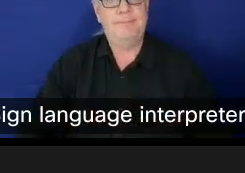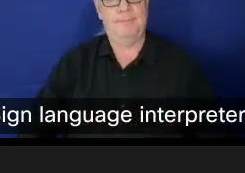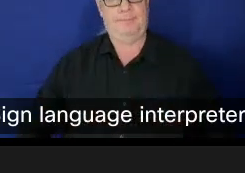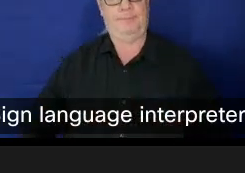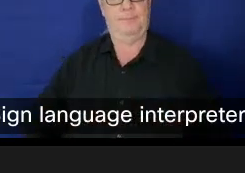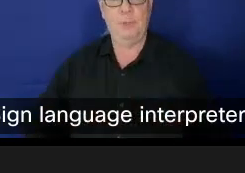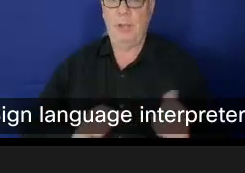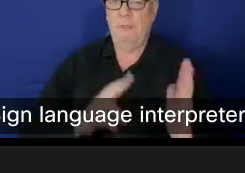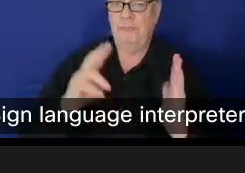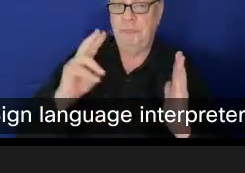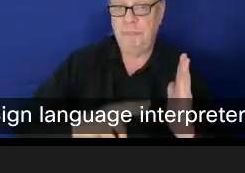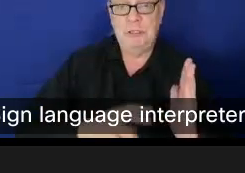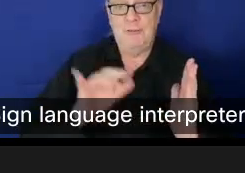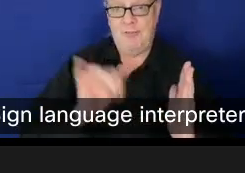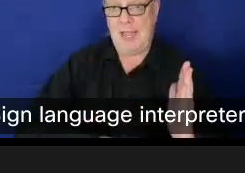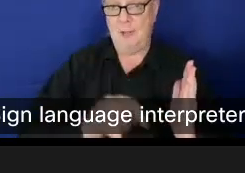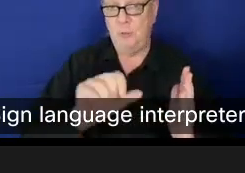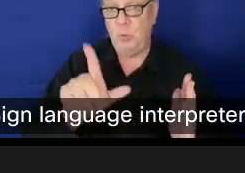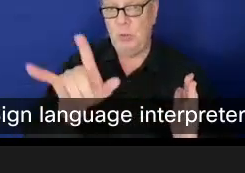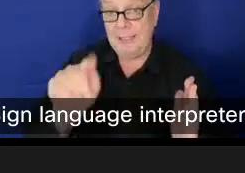or you can reach out to me if you're interested in joining our